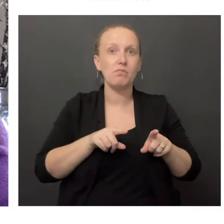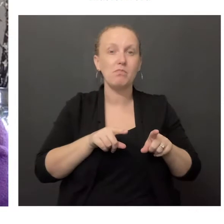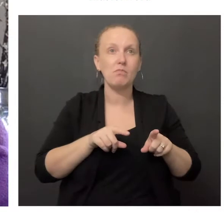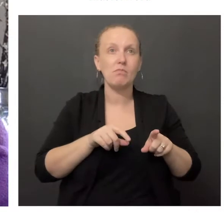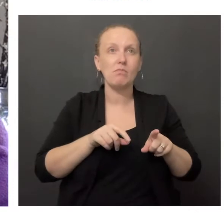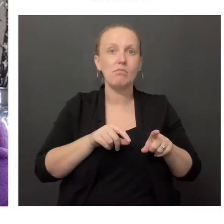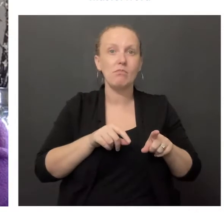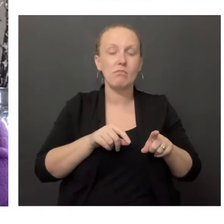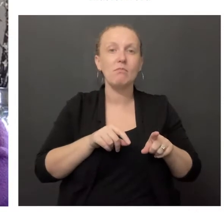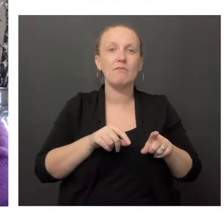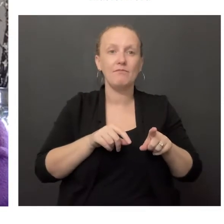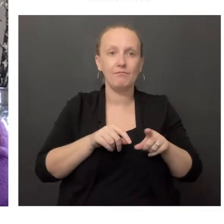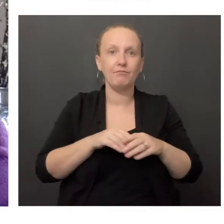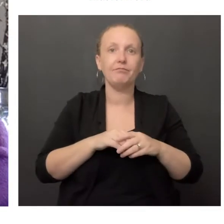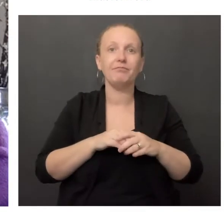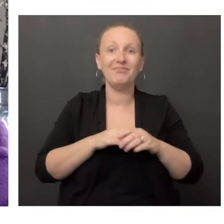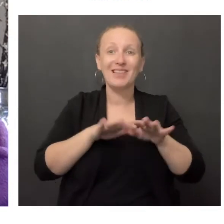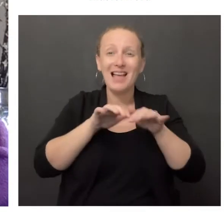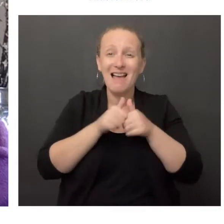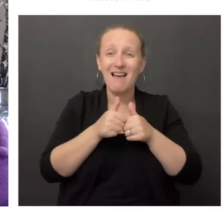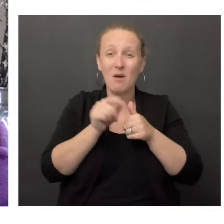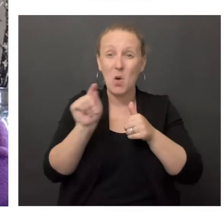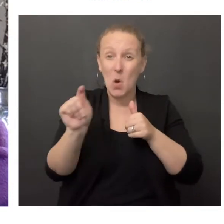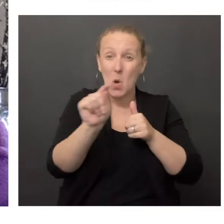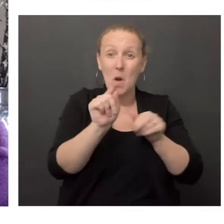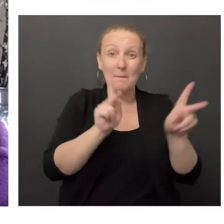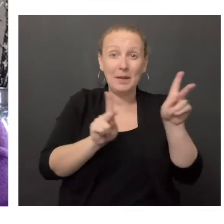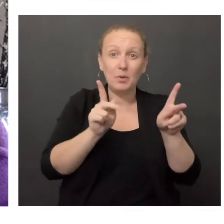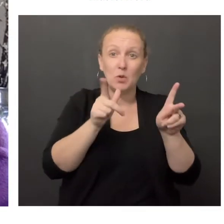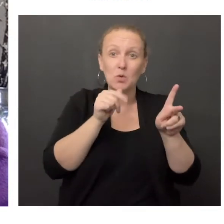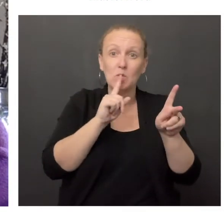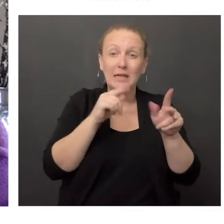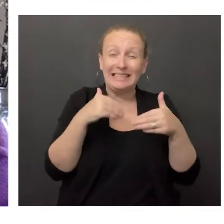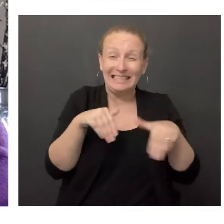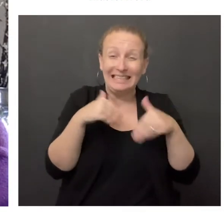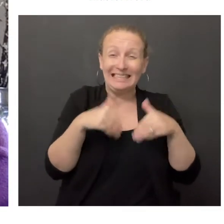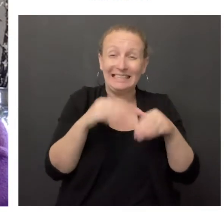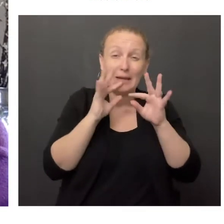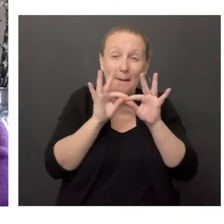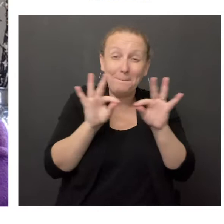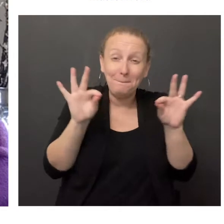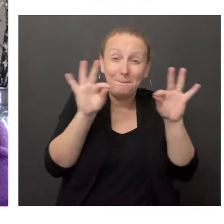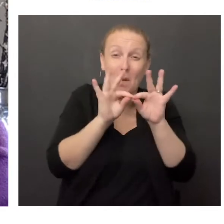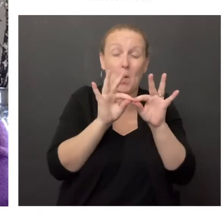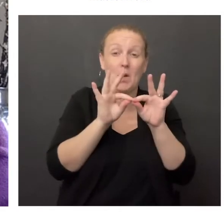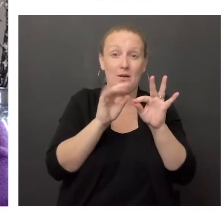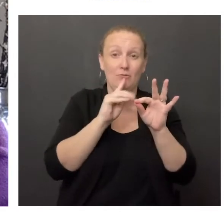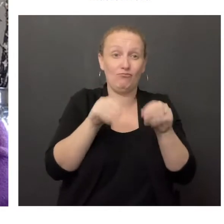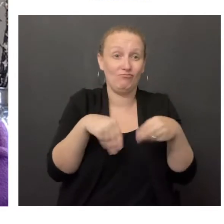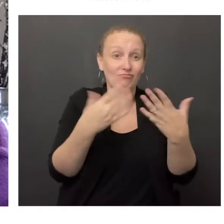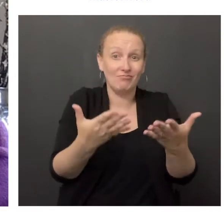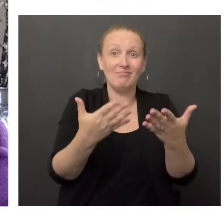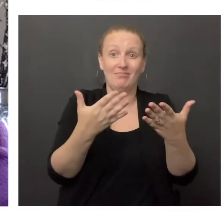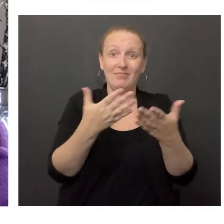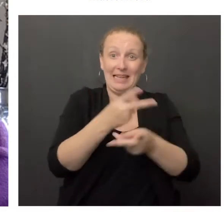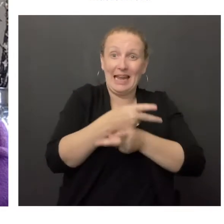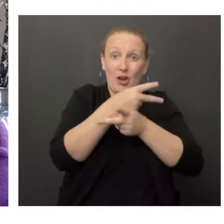you know, extremely important for patient care which is language assistance, language assistance is extremely important